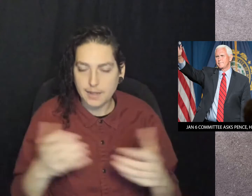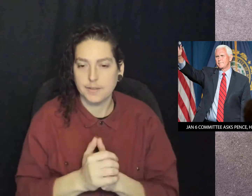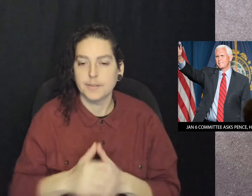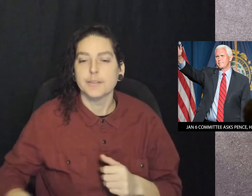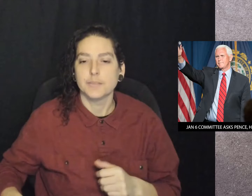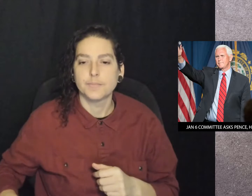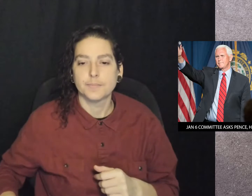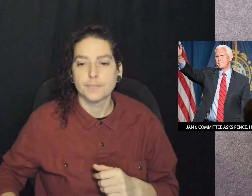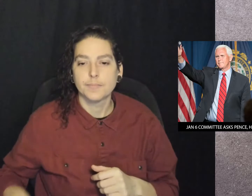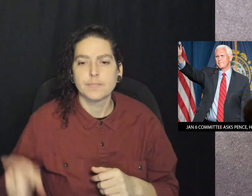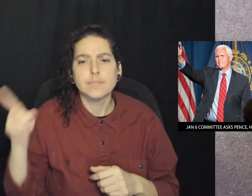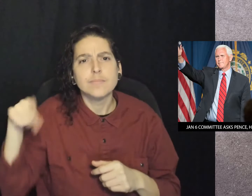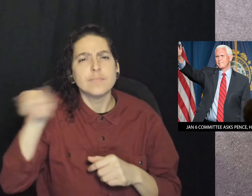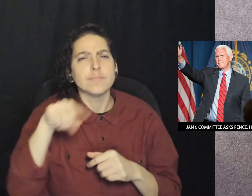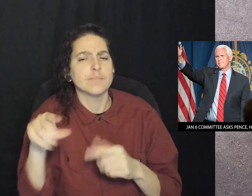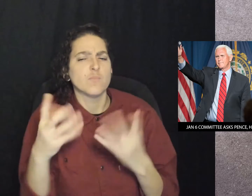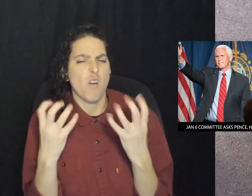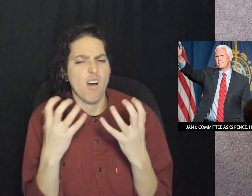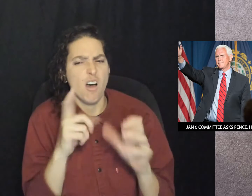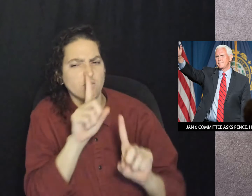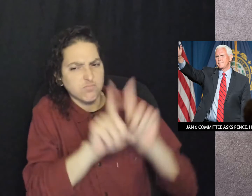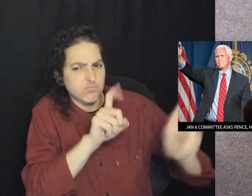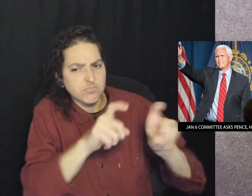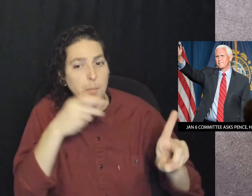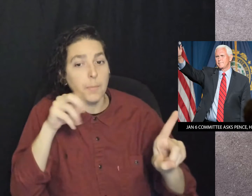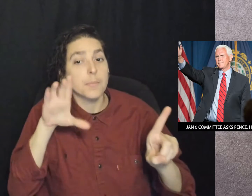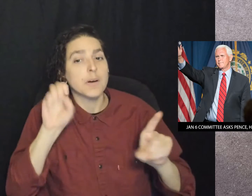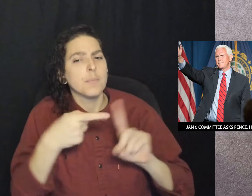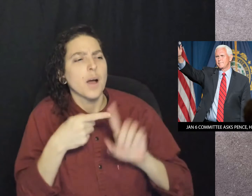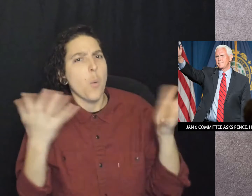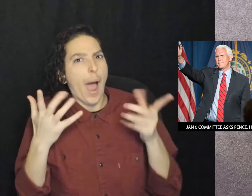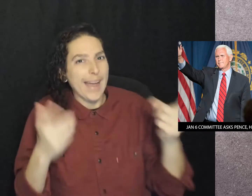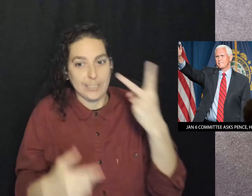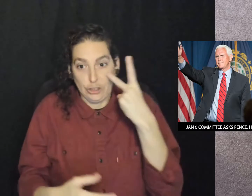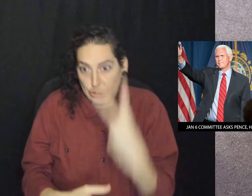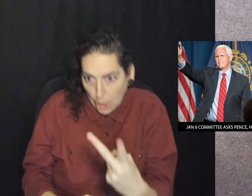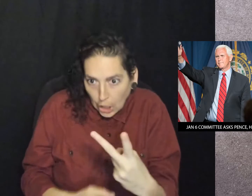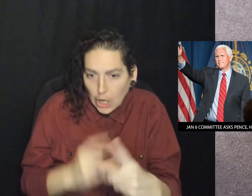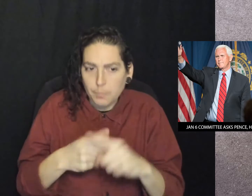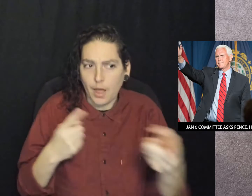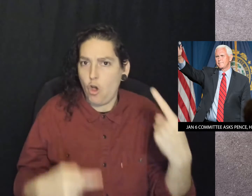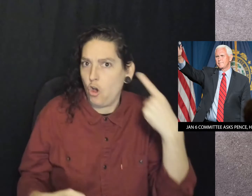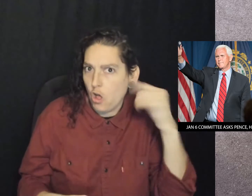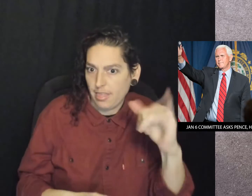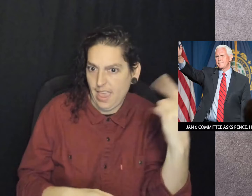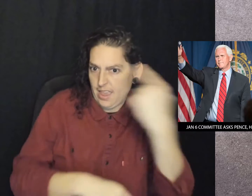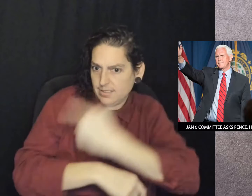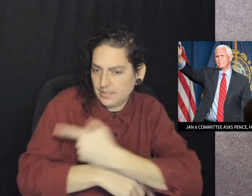was under attack and they want to question Pence about what he saw and heard that day